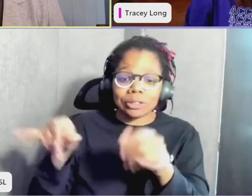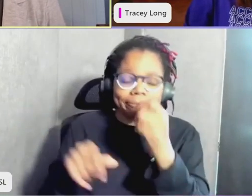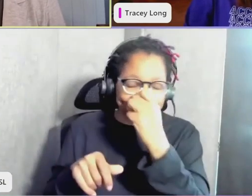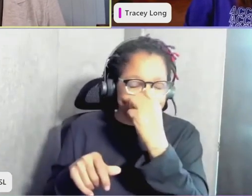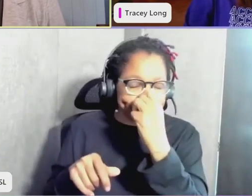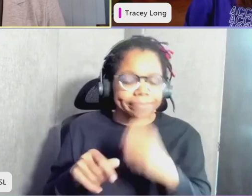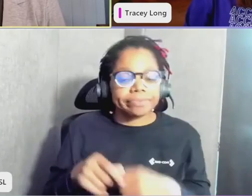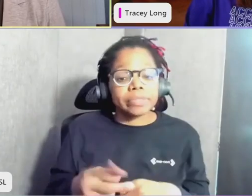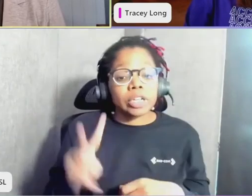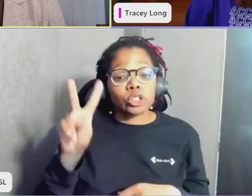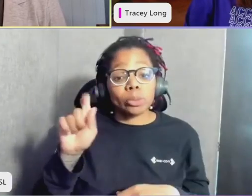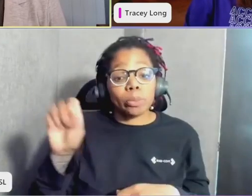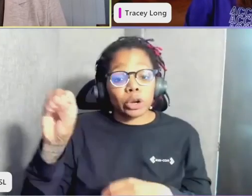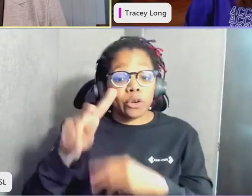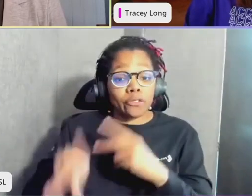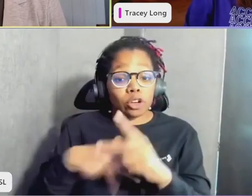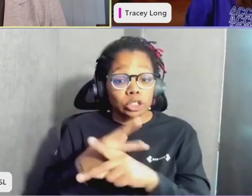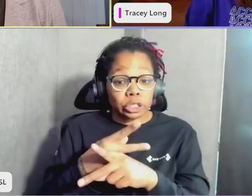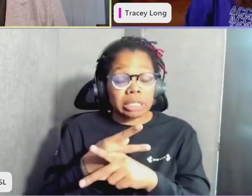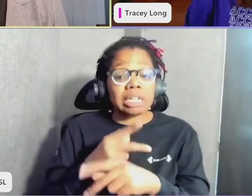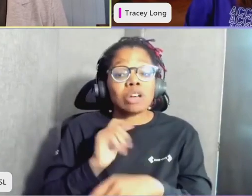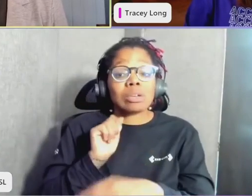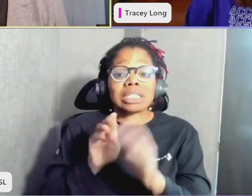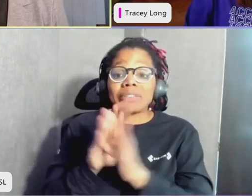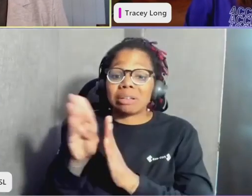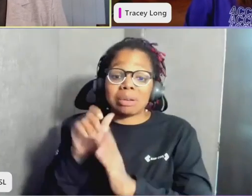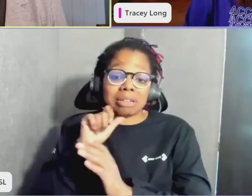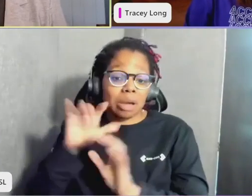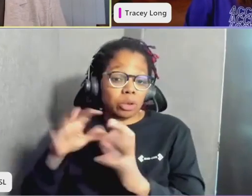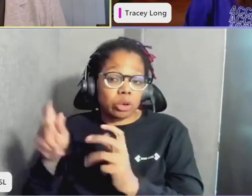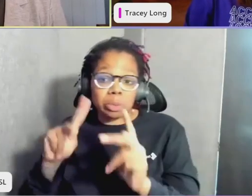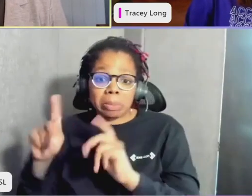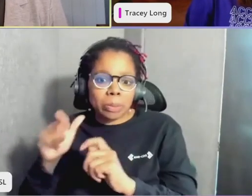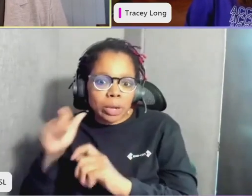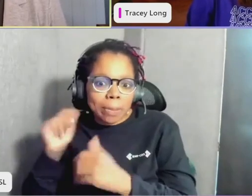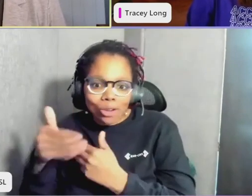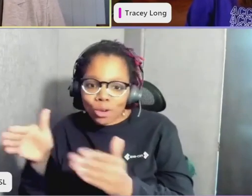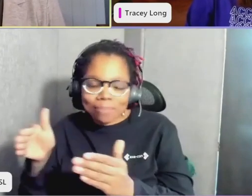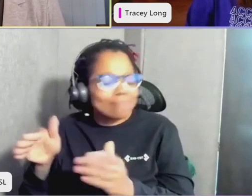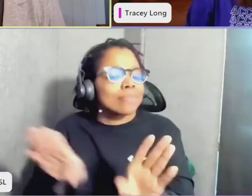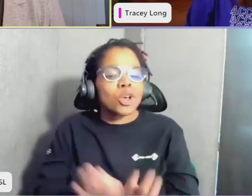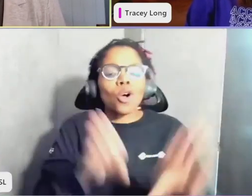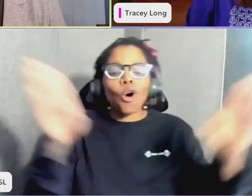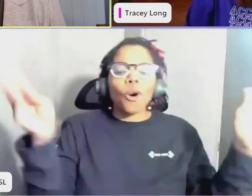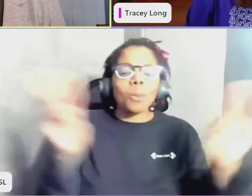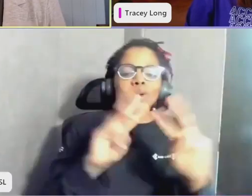on talking to their election office about this, letting them know how important this is, but also the national